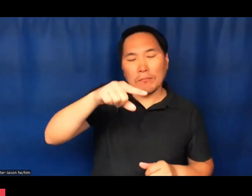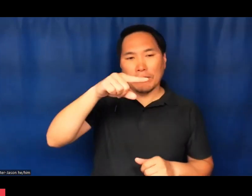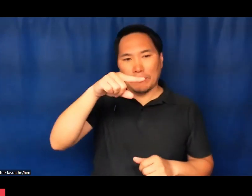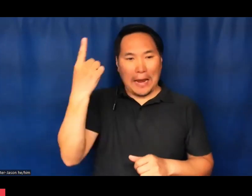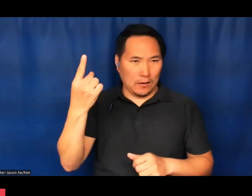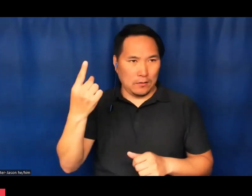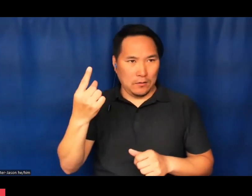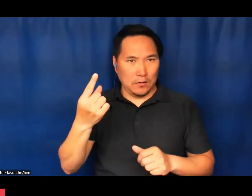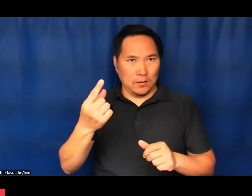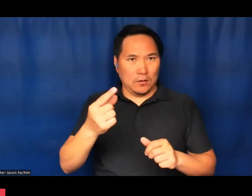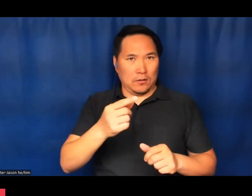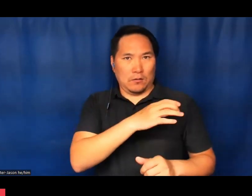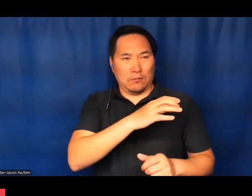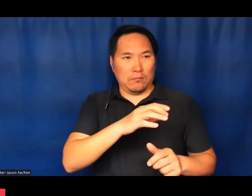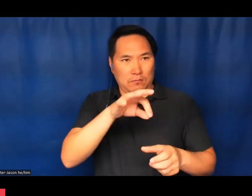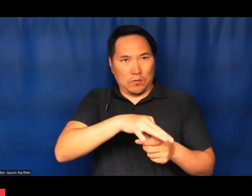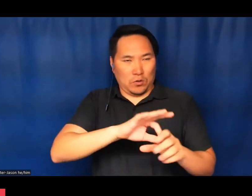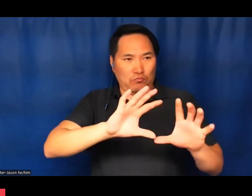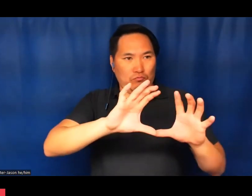Black Congressional district could have been drawn.